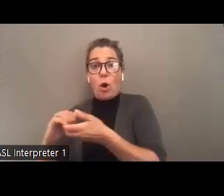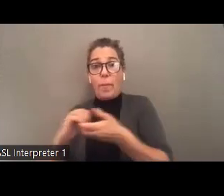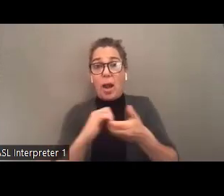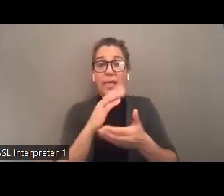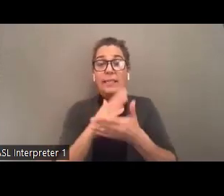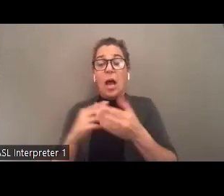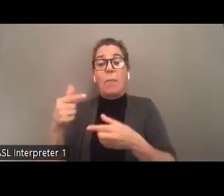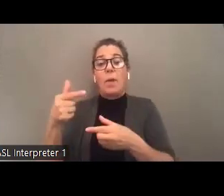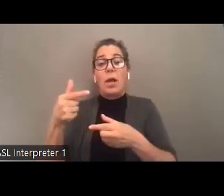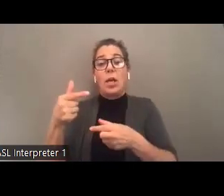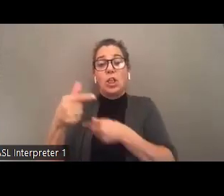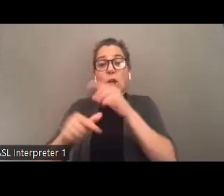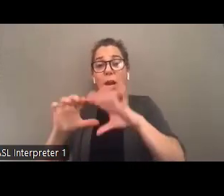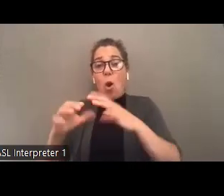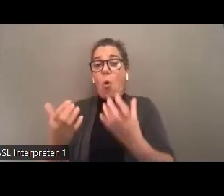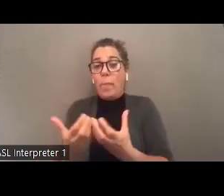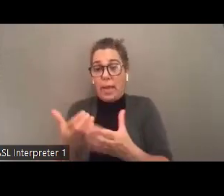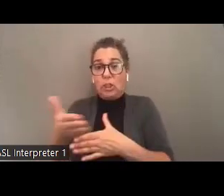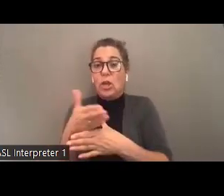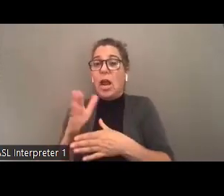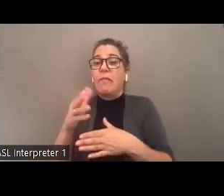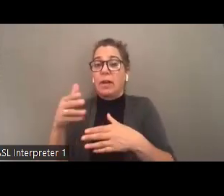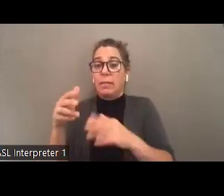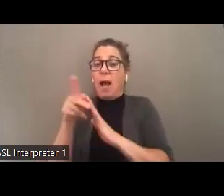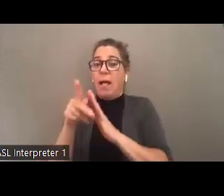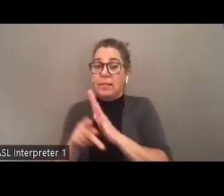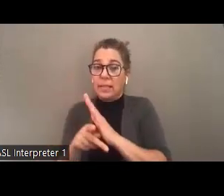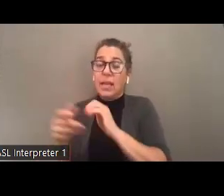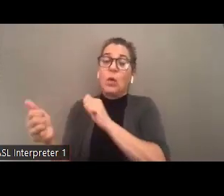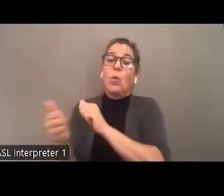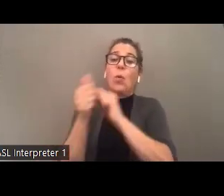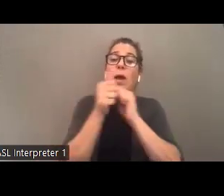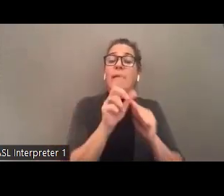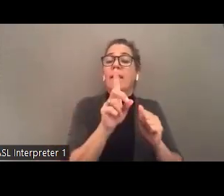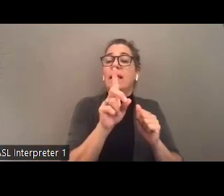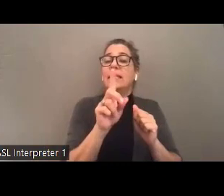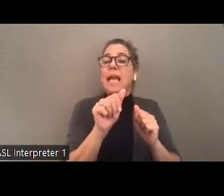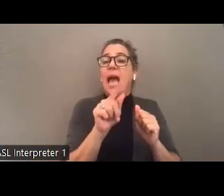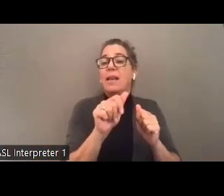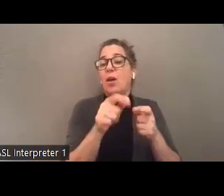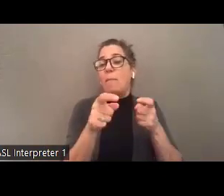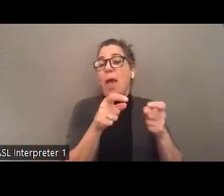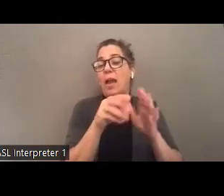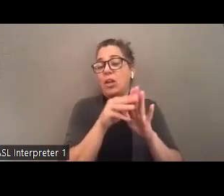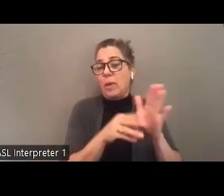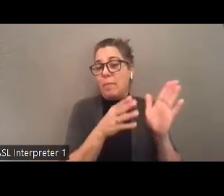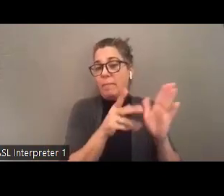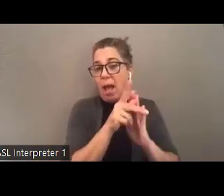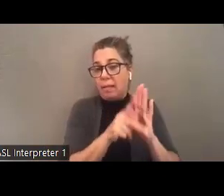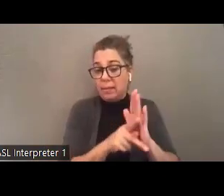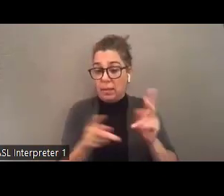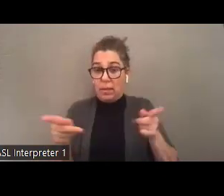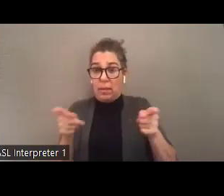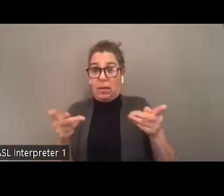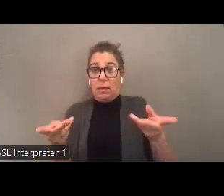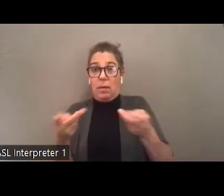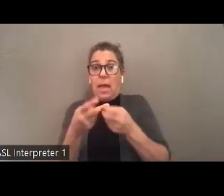sharing policy with the data management and sharing policy, in particular, focusing on how plans for sharing genomic data